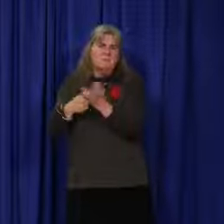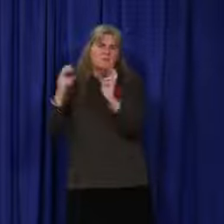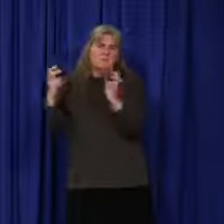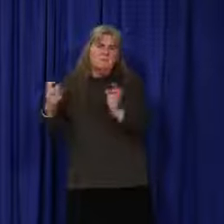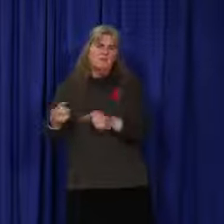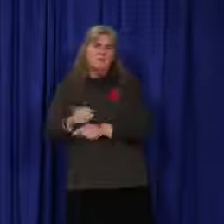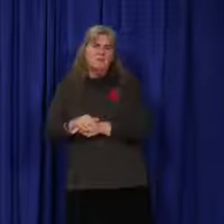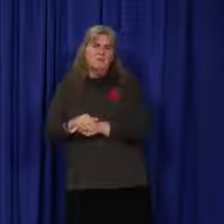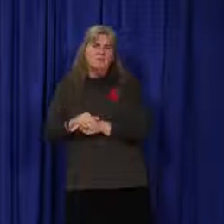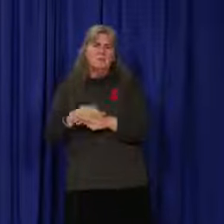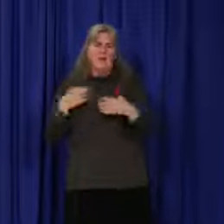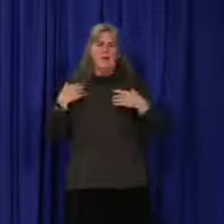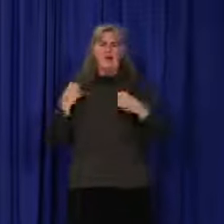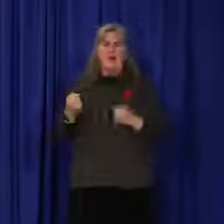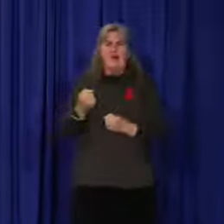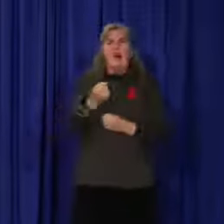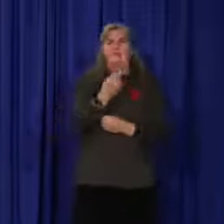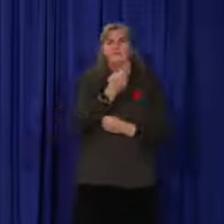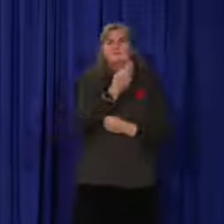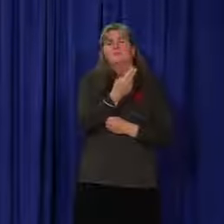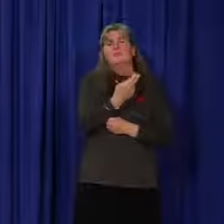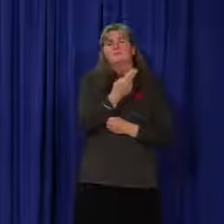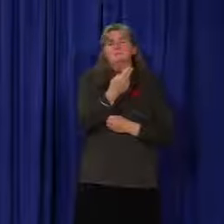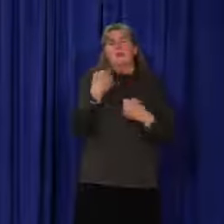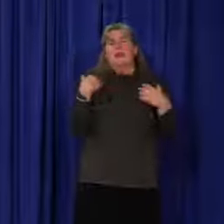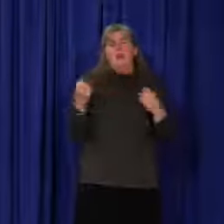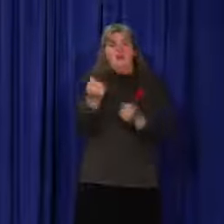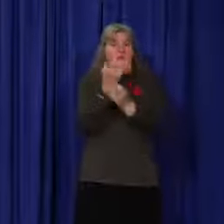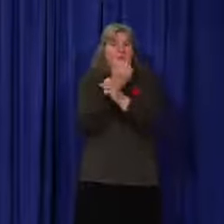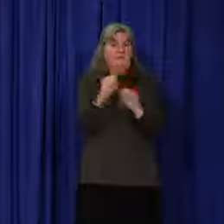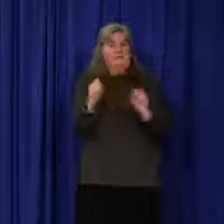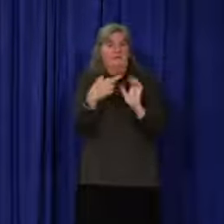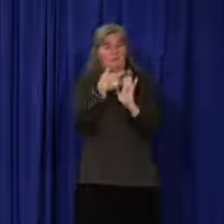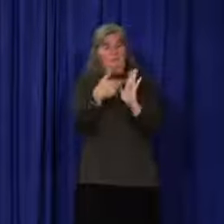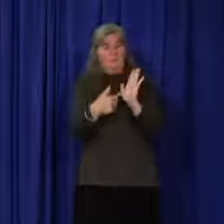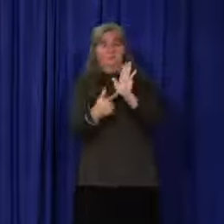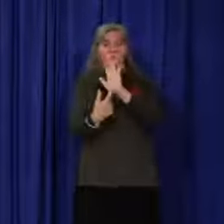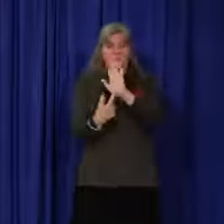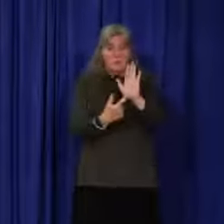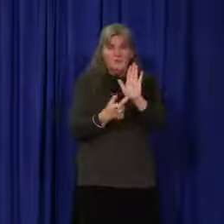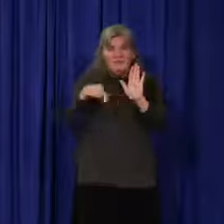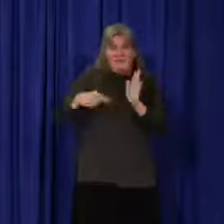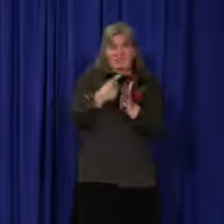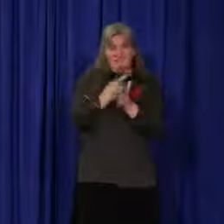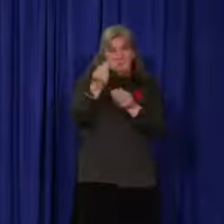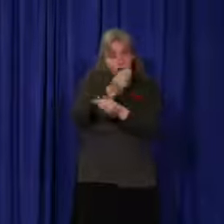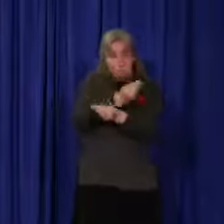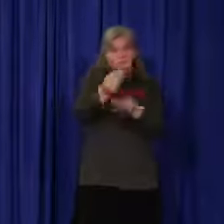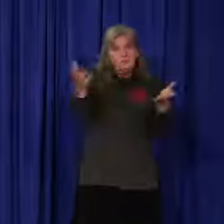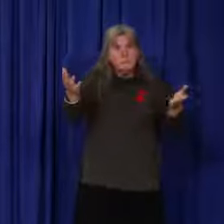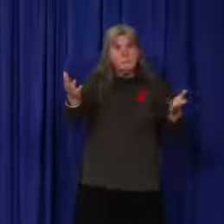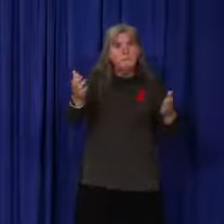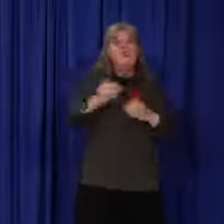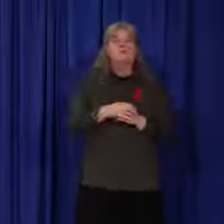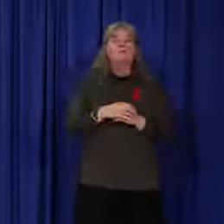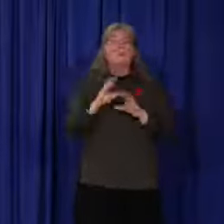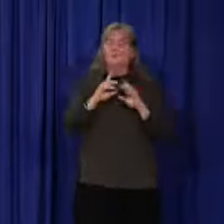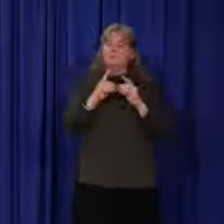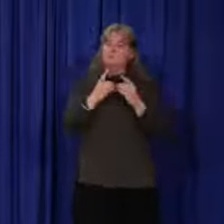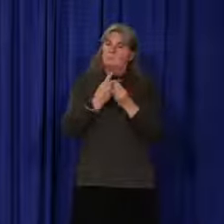We'll move now to Tim from CKRW. Hello, good afternoon. My question is for the premier.